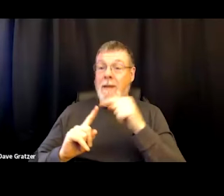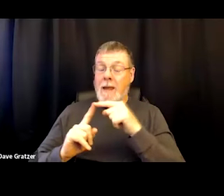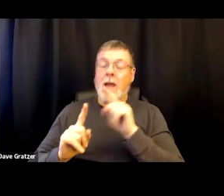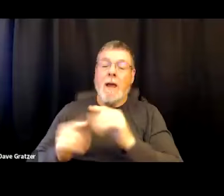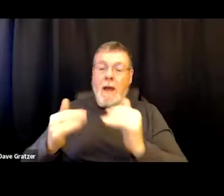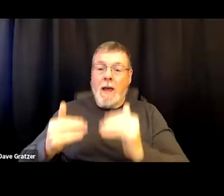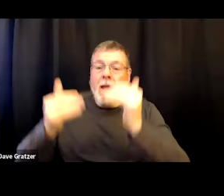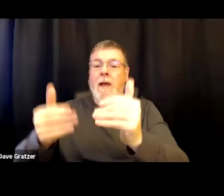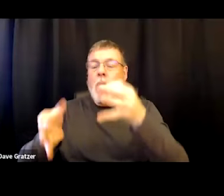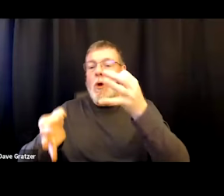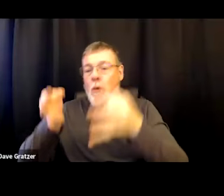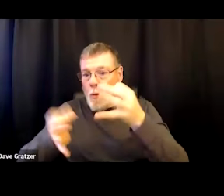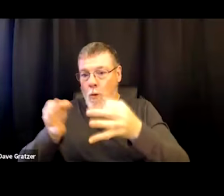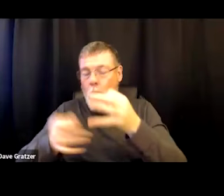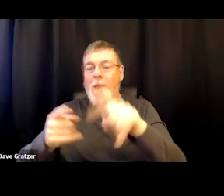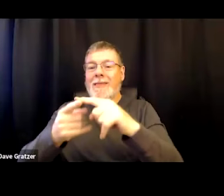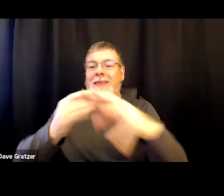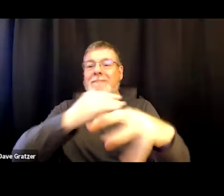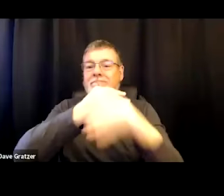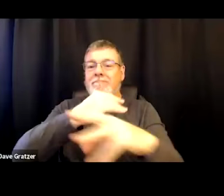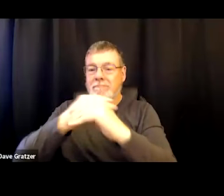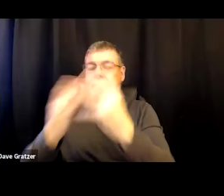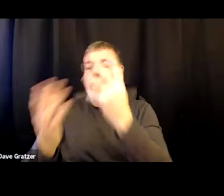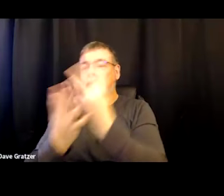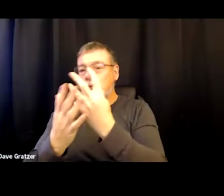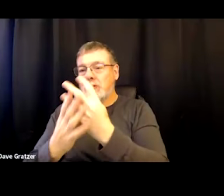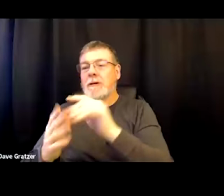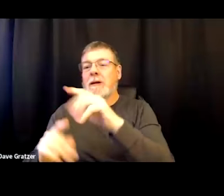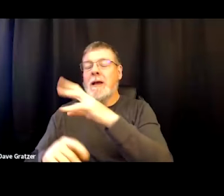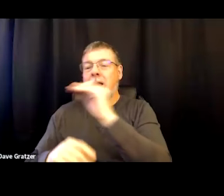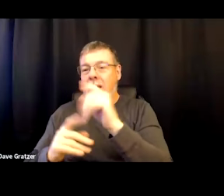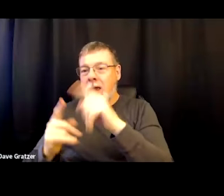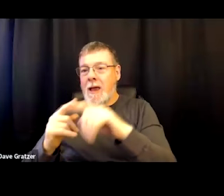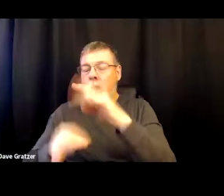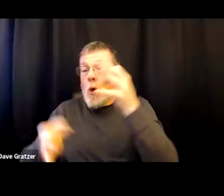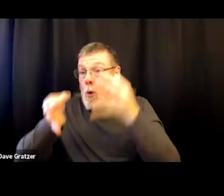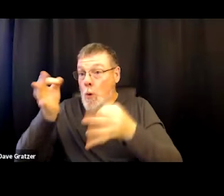and of course custody settings, jails and prisons, also court based settings,